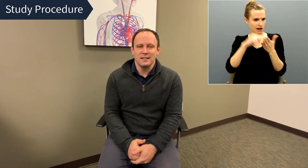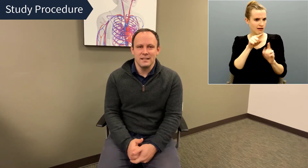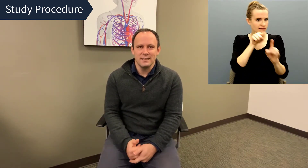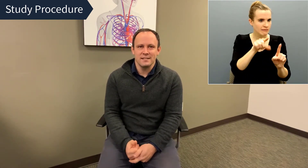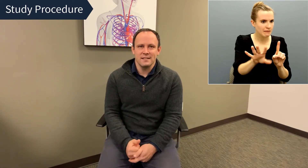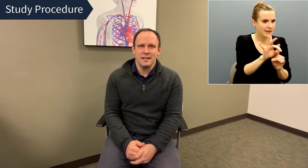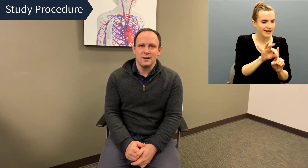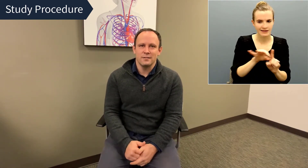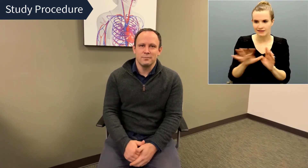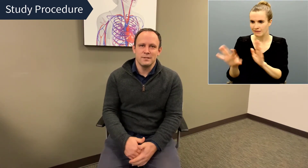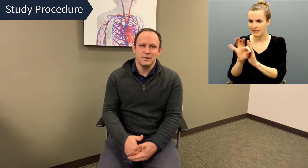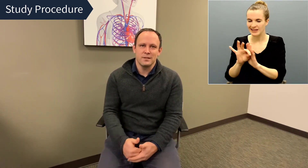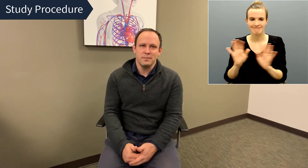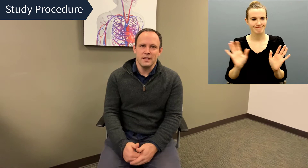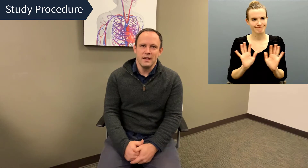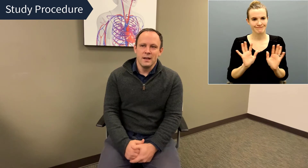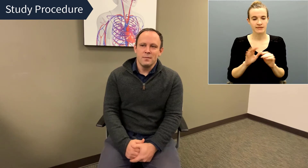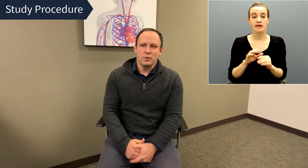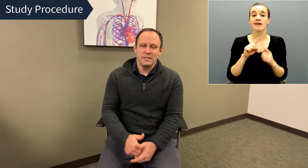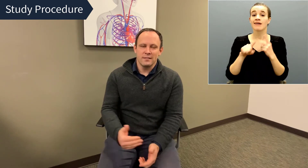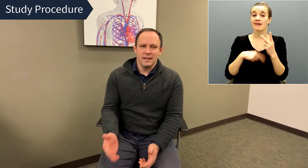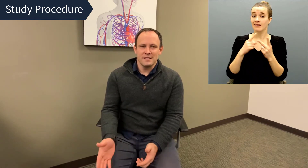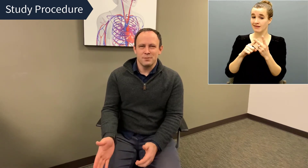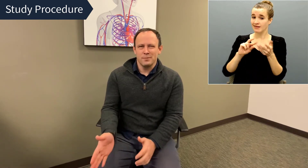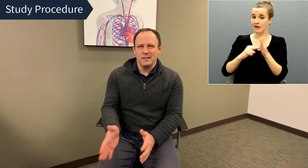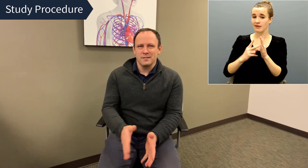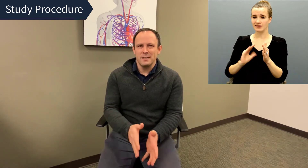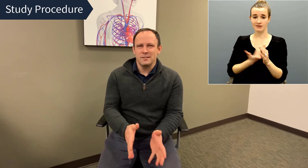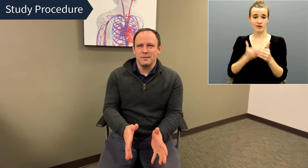clinics and that our results could be more generalizable. We also made sure we